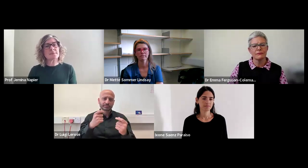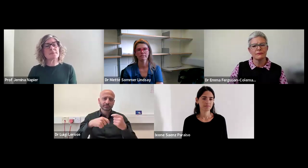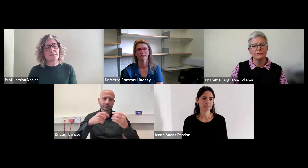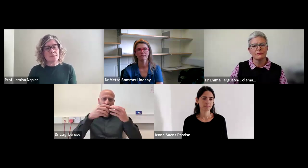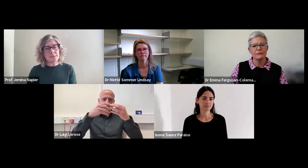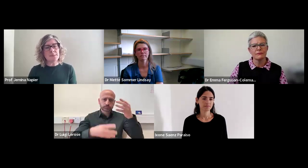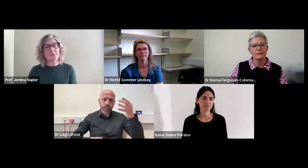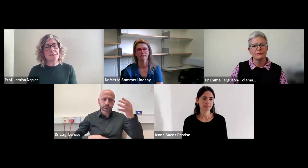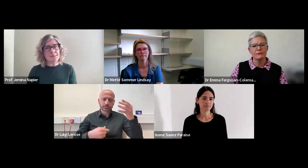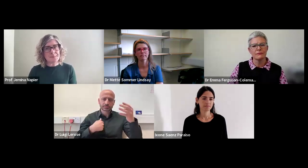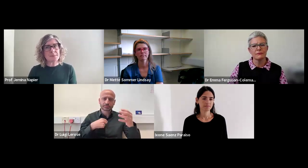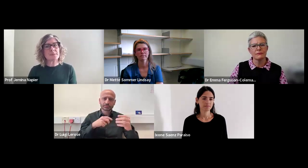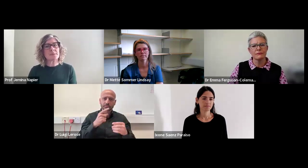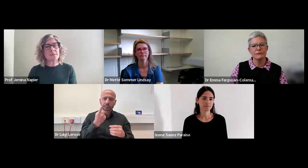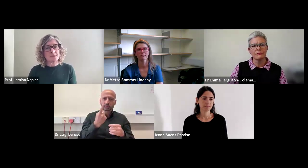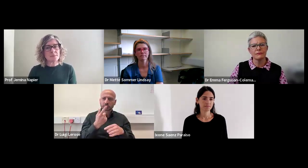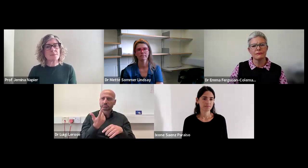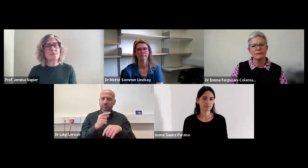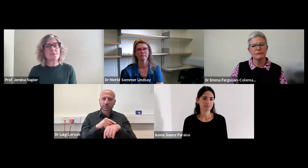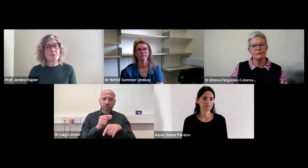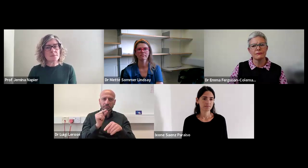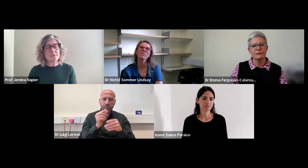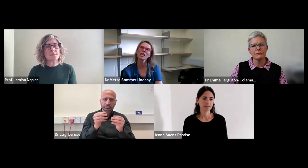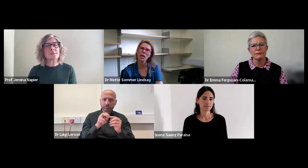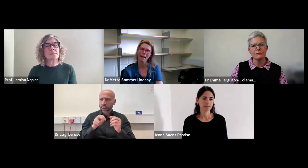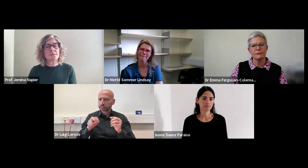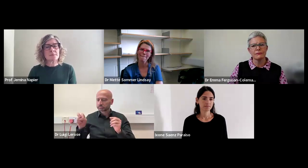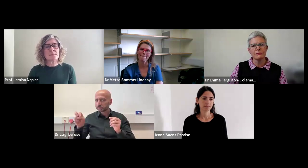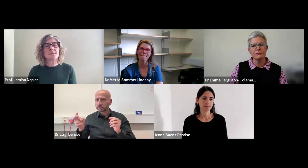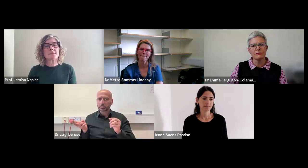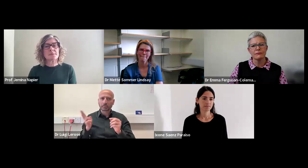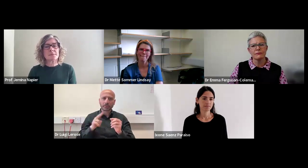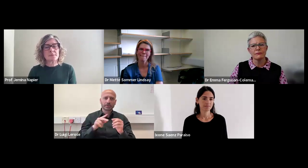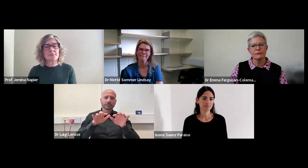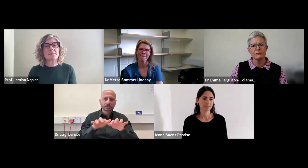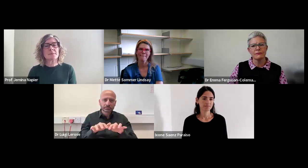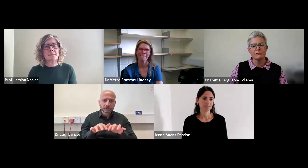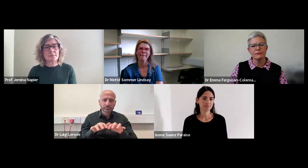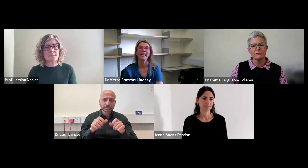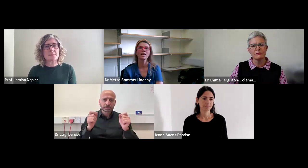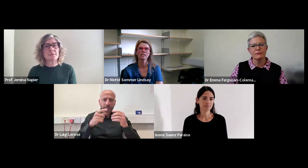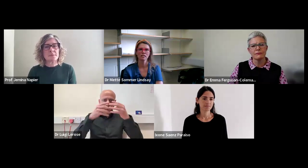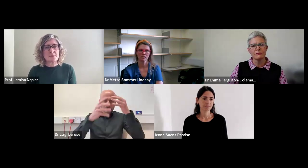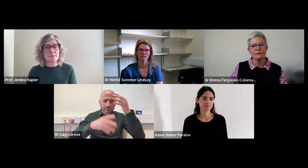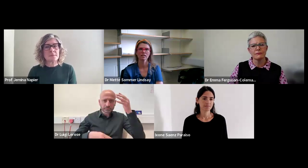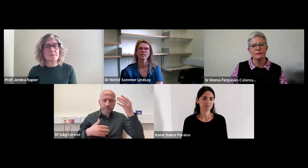people, you know bouncing ideas off people... if it's heavily text based... You know, you go away